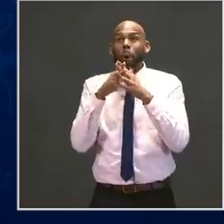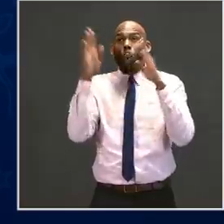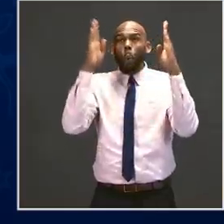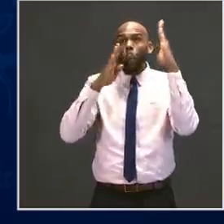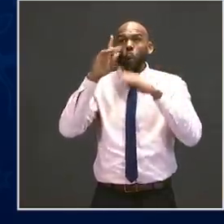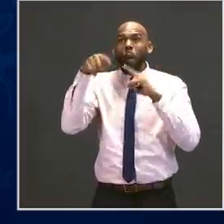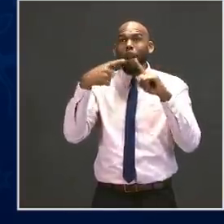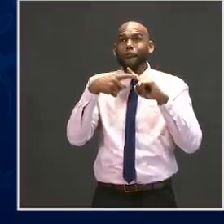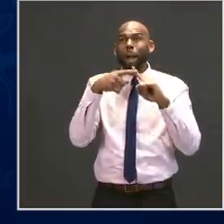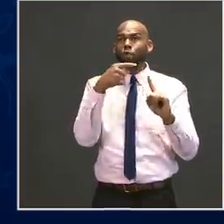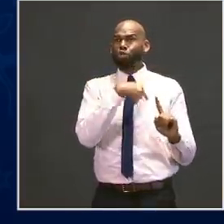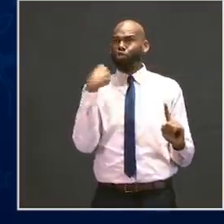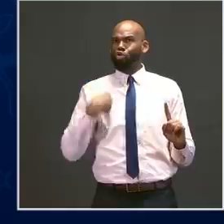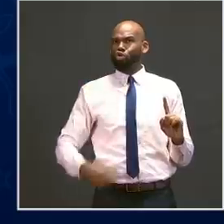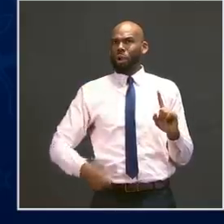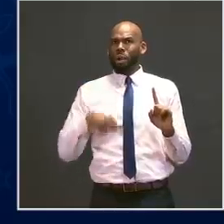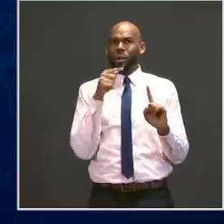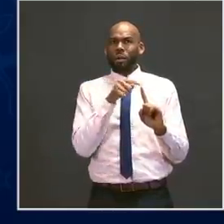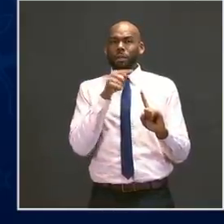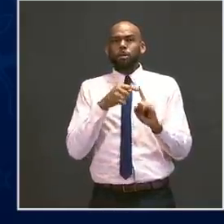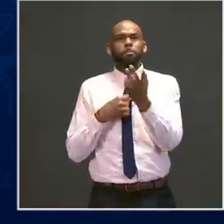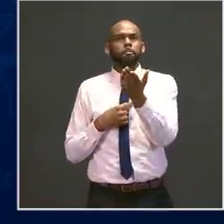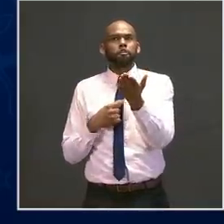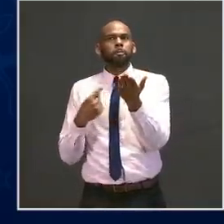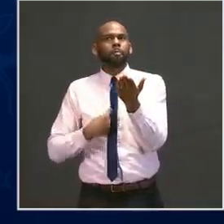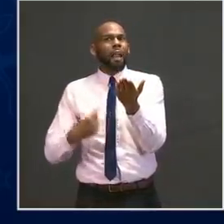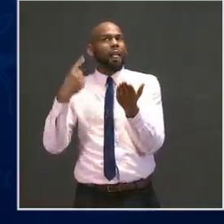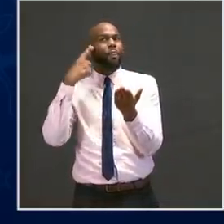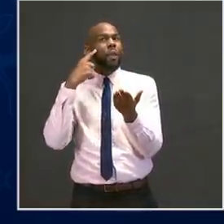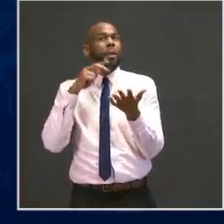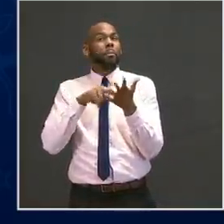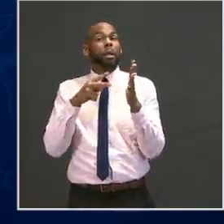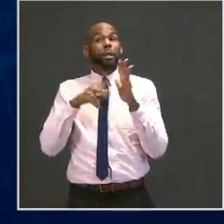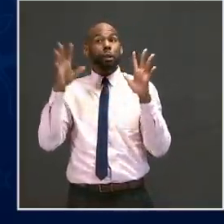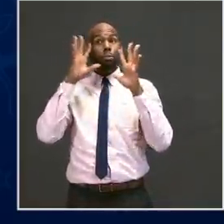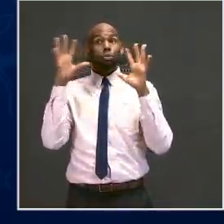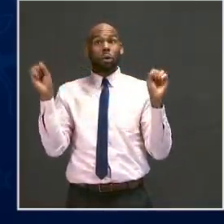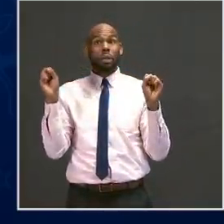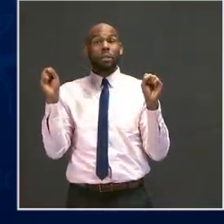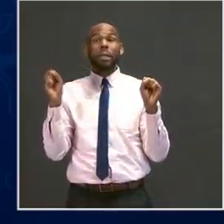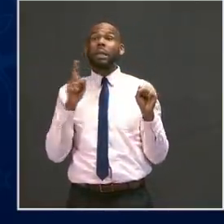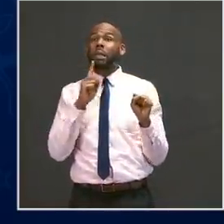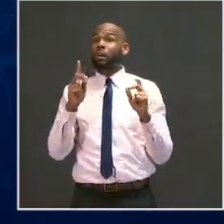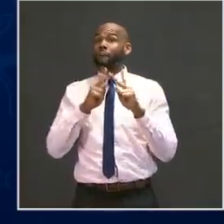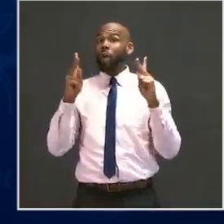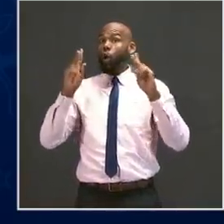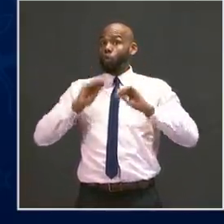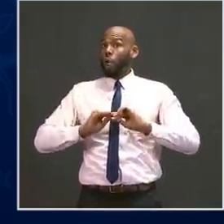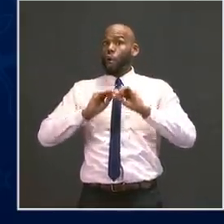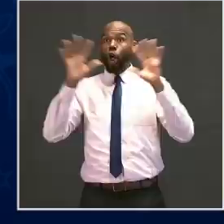Ms. Psaki: Well, I think it was a reflection on the fact that the President is clear-eyed about the challenge that we're facing,